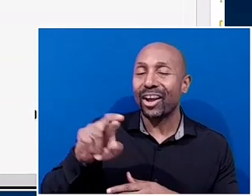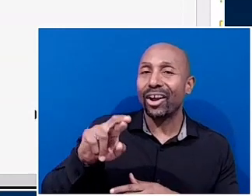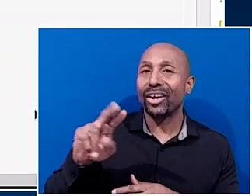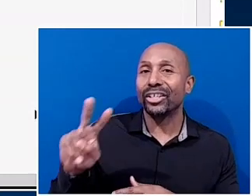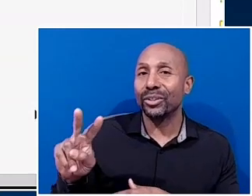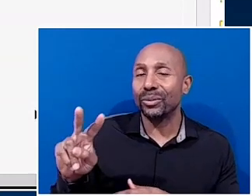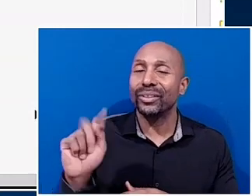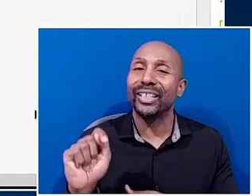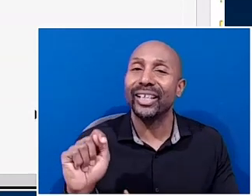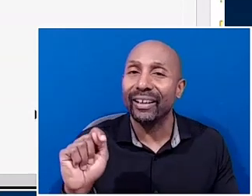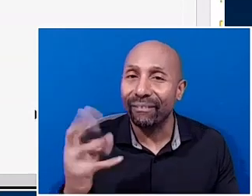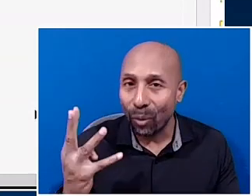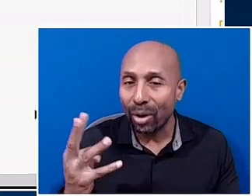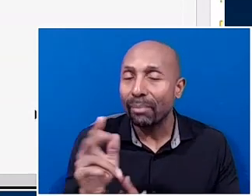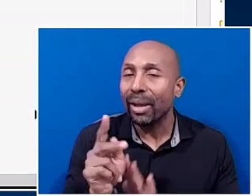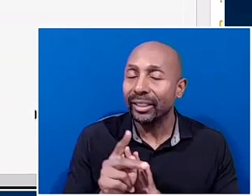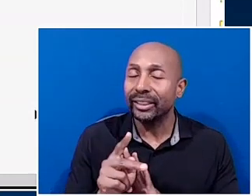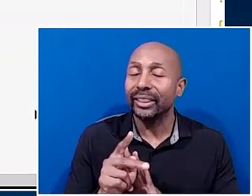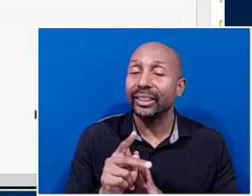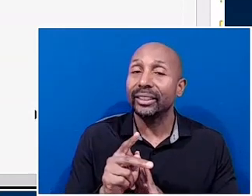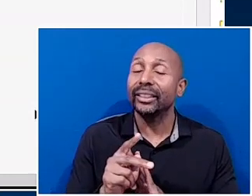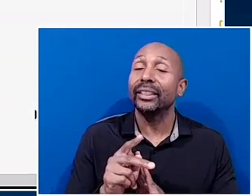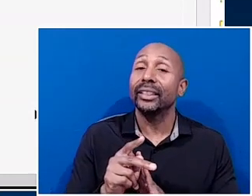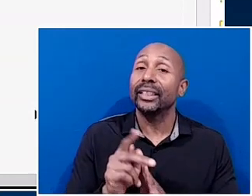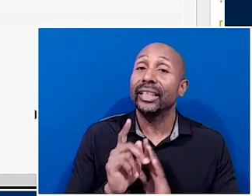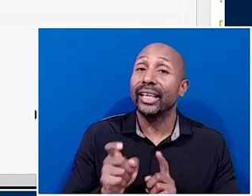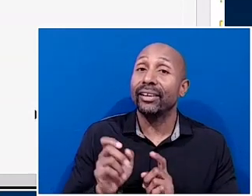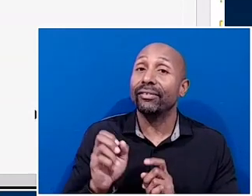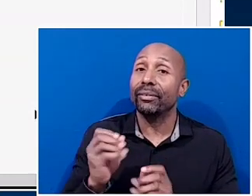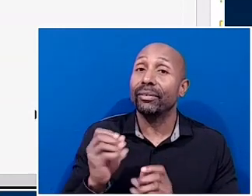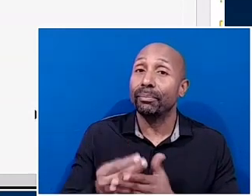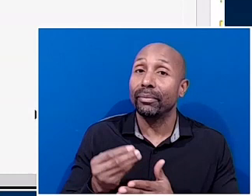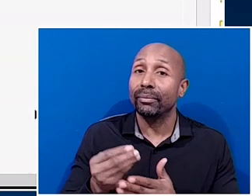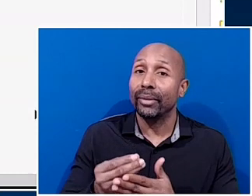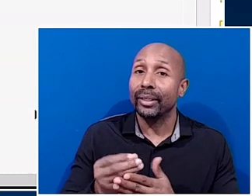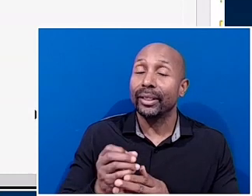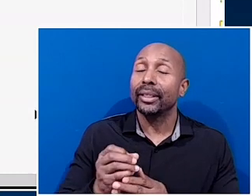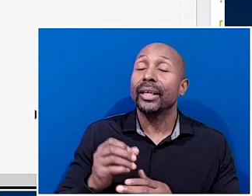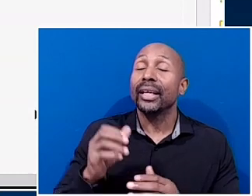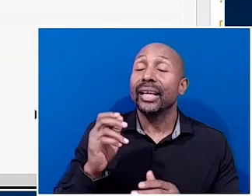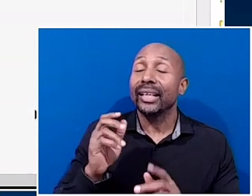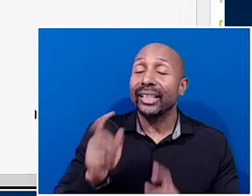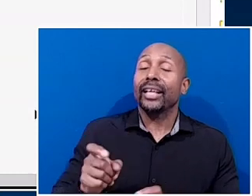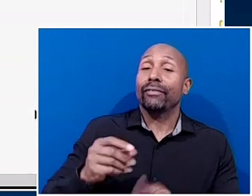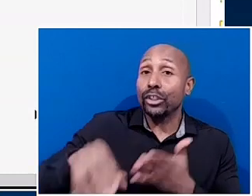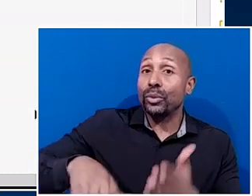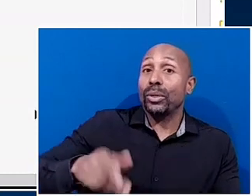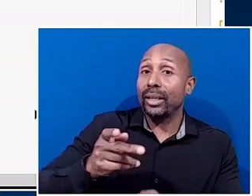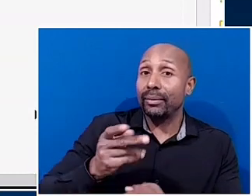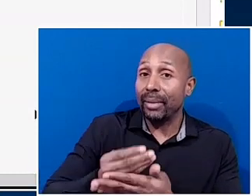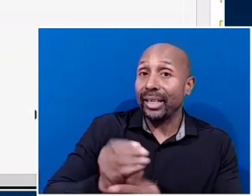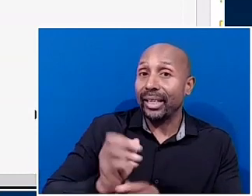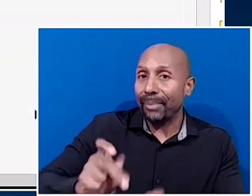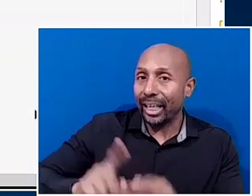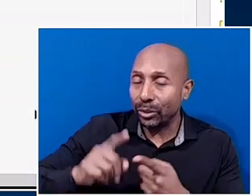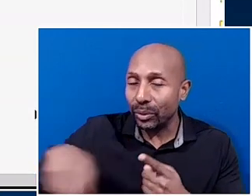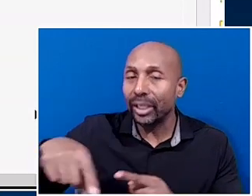likely to be able to repay amounts that get returned or work through institutional